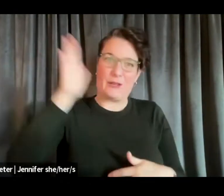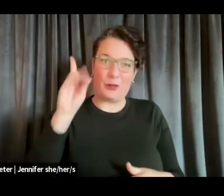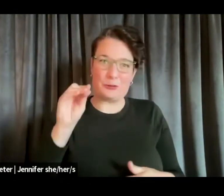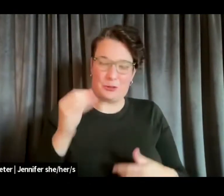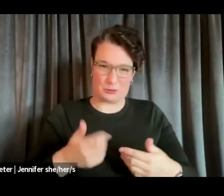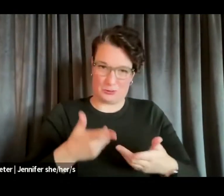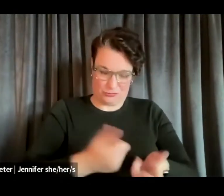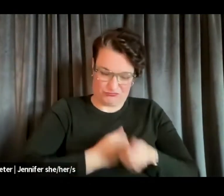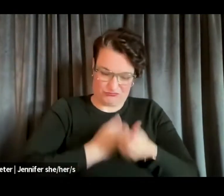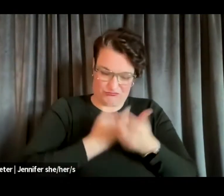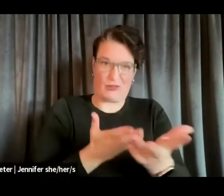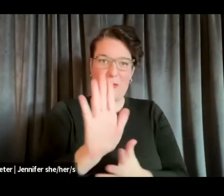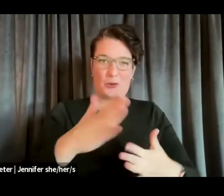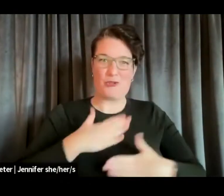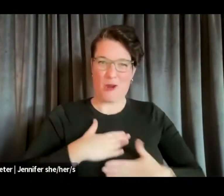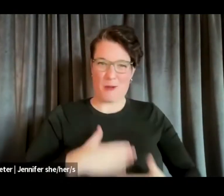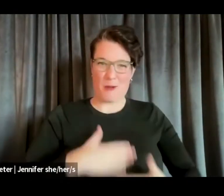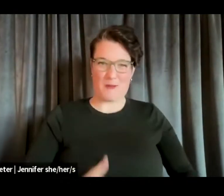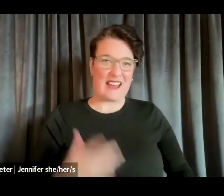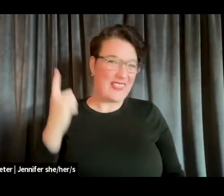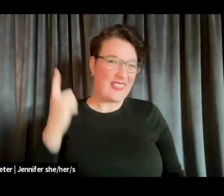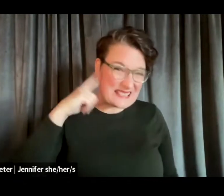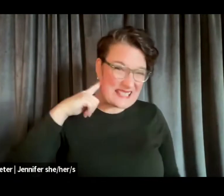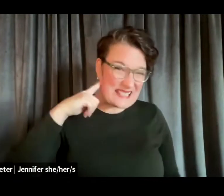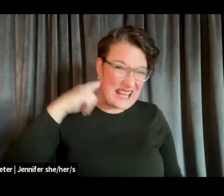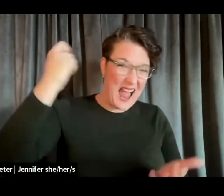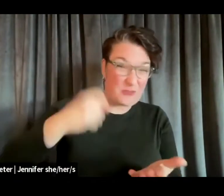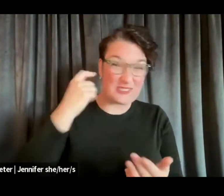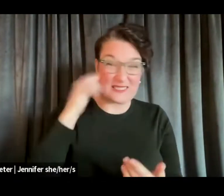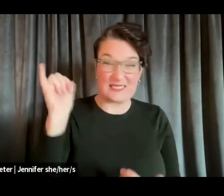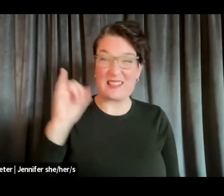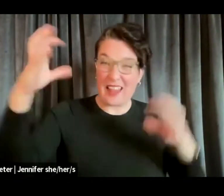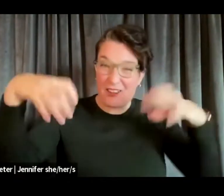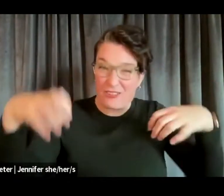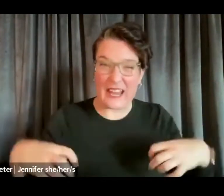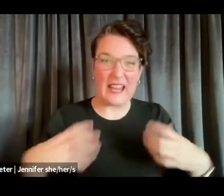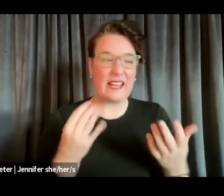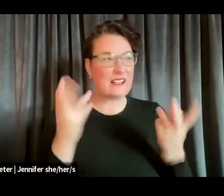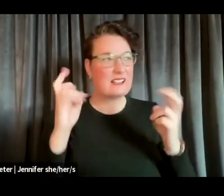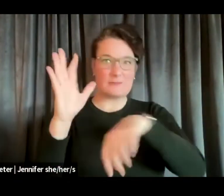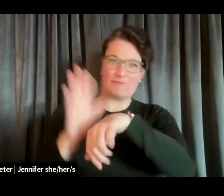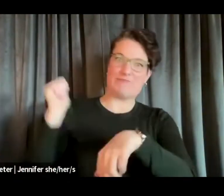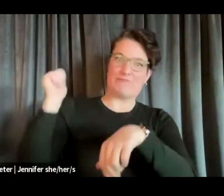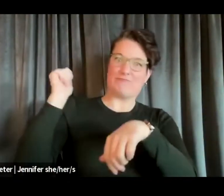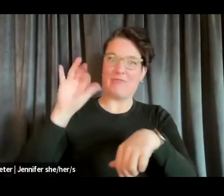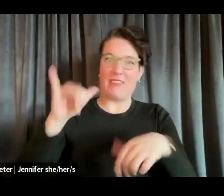Rebekah: beating the sound of the Willow on the ground and just like beckoning the, the prayer and that movement.